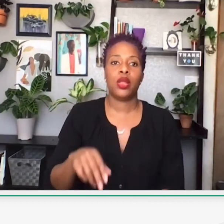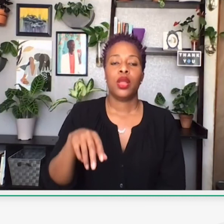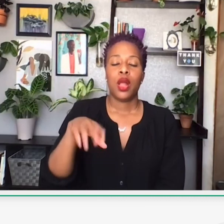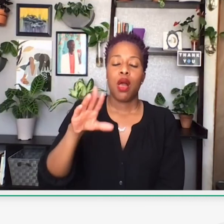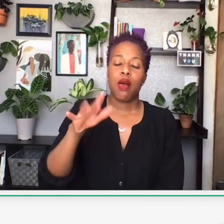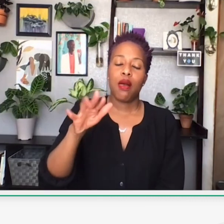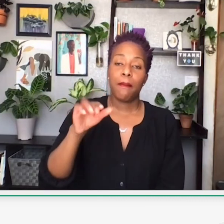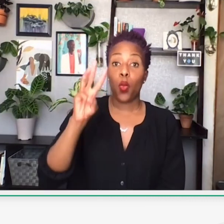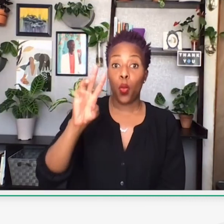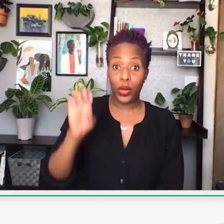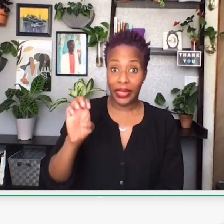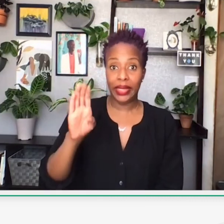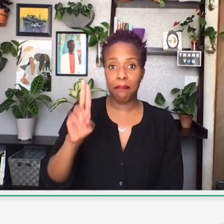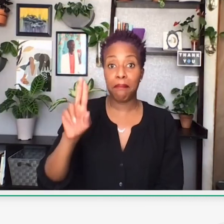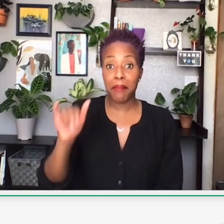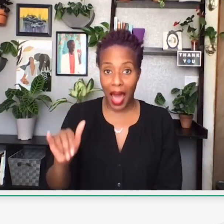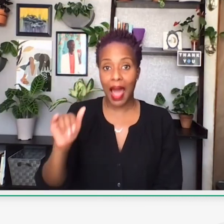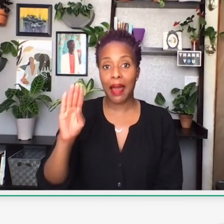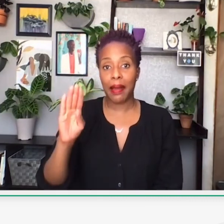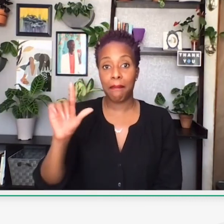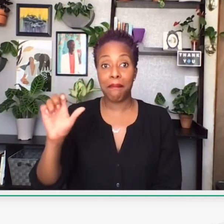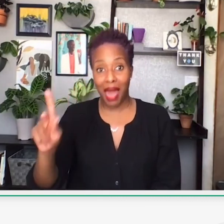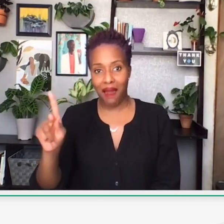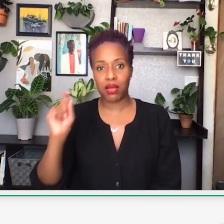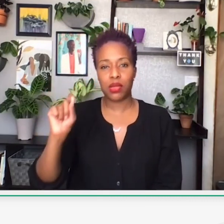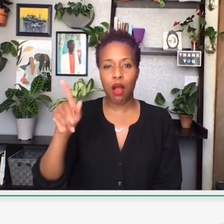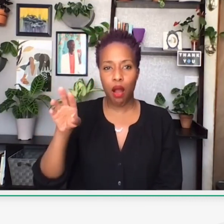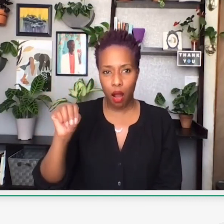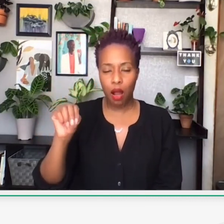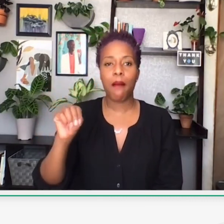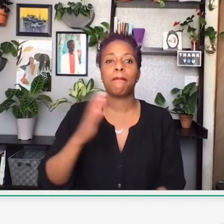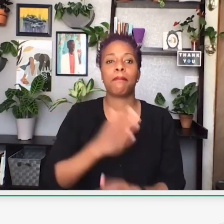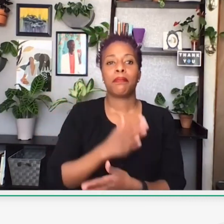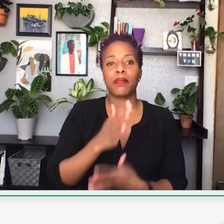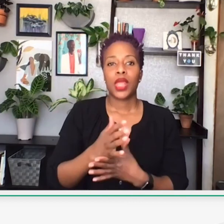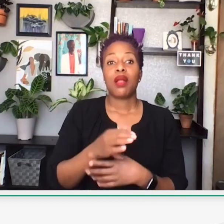And there's a website by the name of webuyblack.com